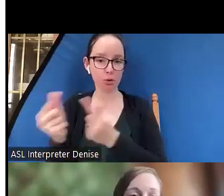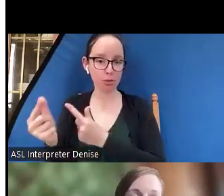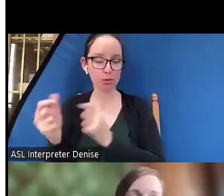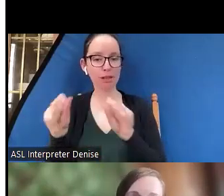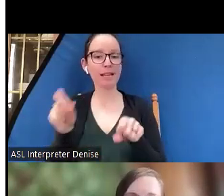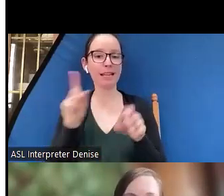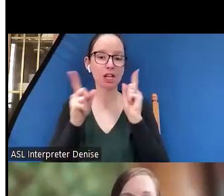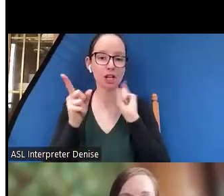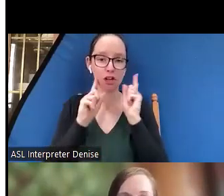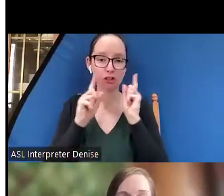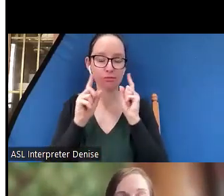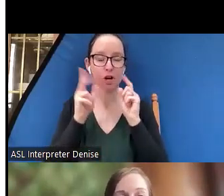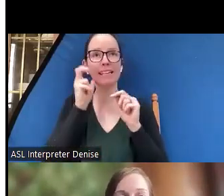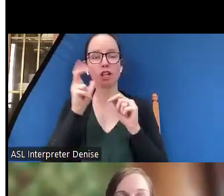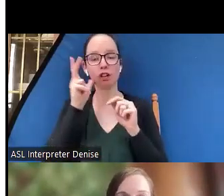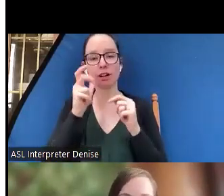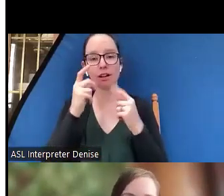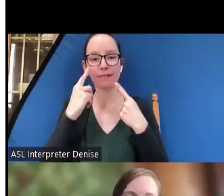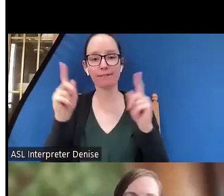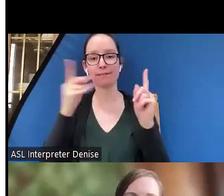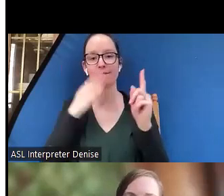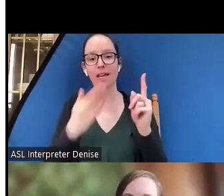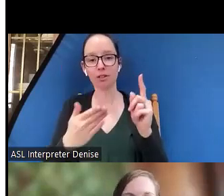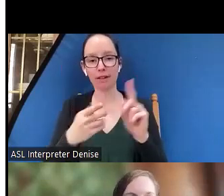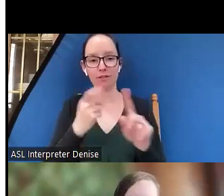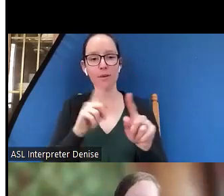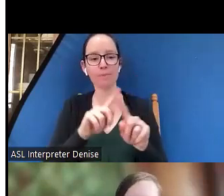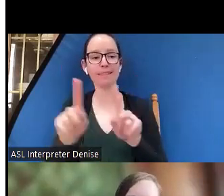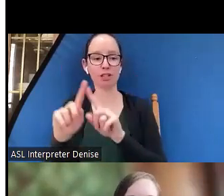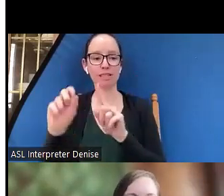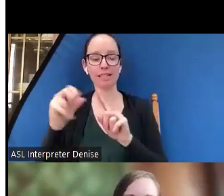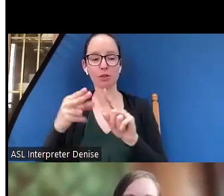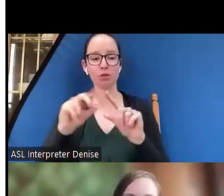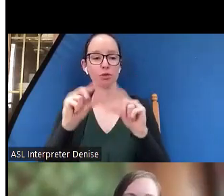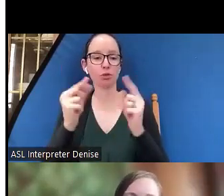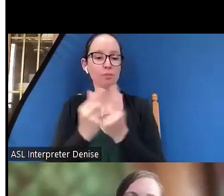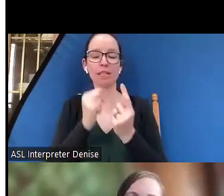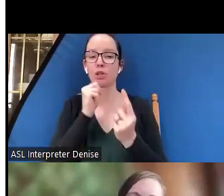hear effectively from different stakeholder groups without worrying about that power and balance.